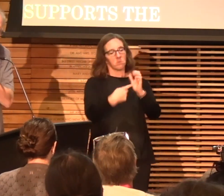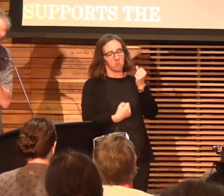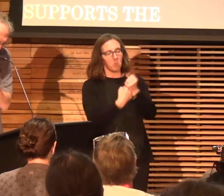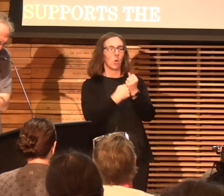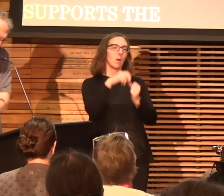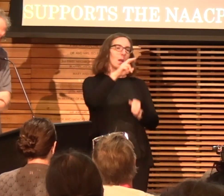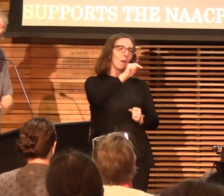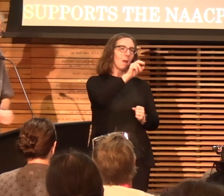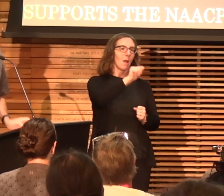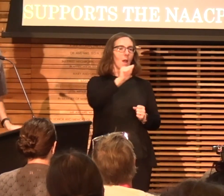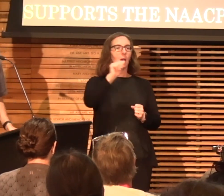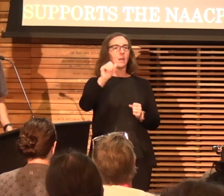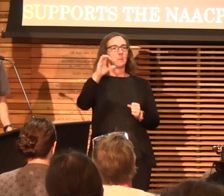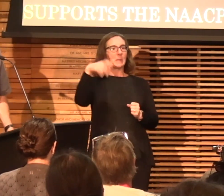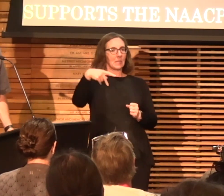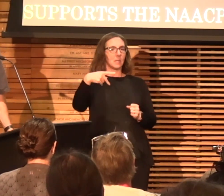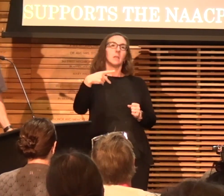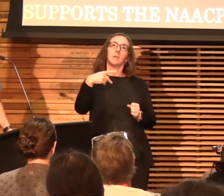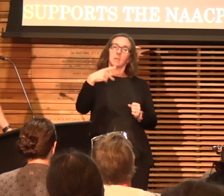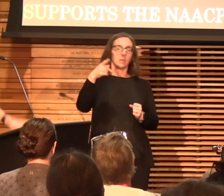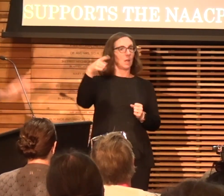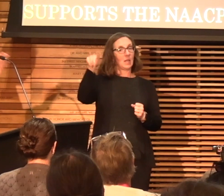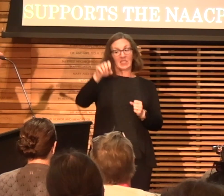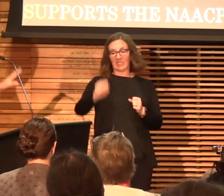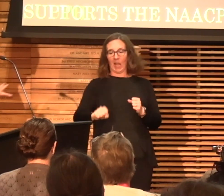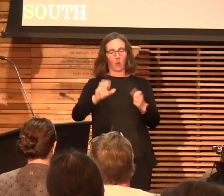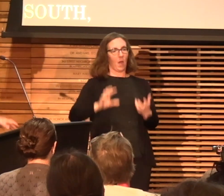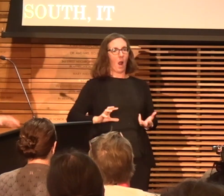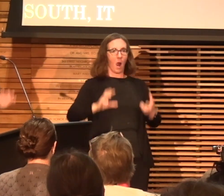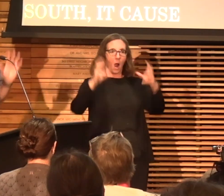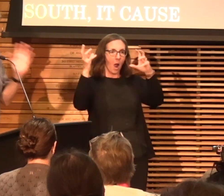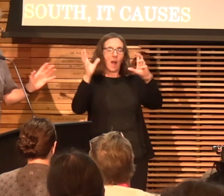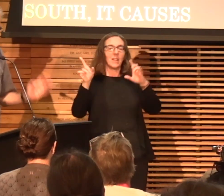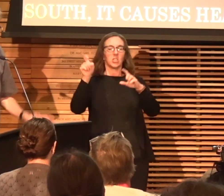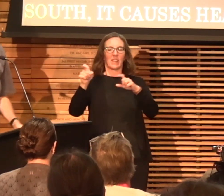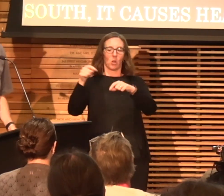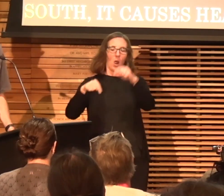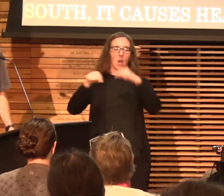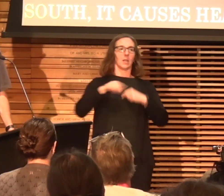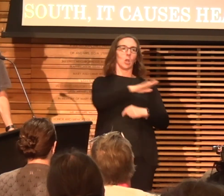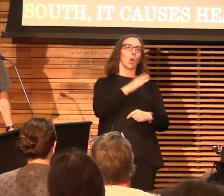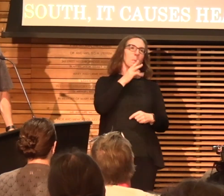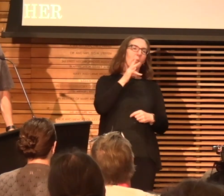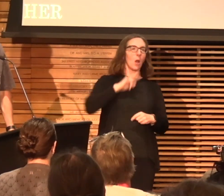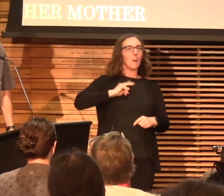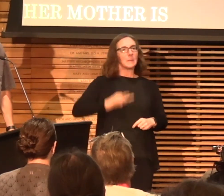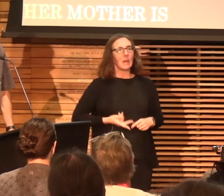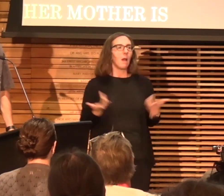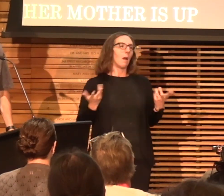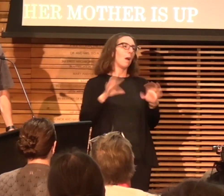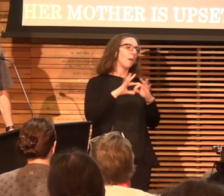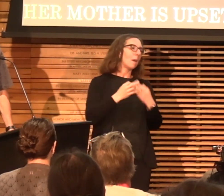causes a firestorm in the South. It causes her to backtrack because her mother's upset and her family's upset.